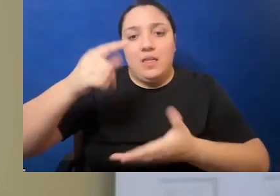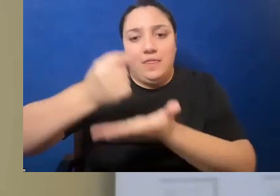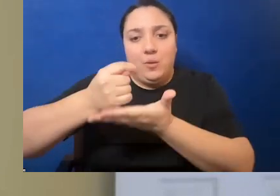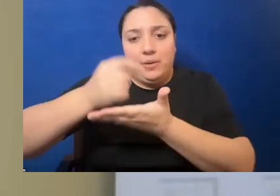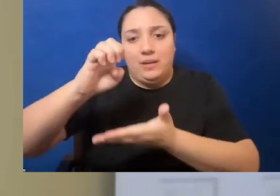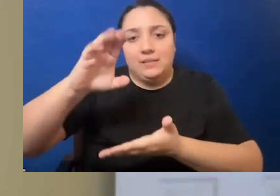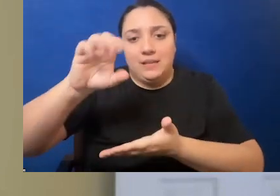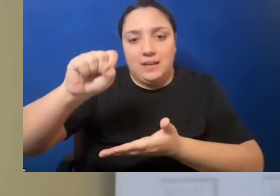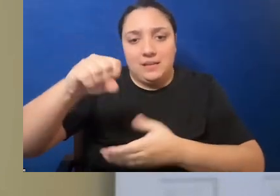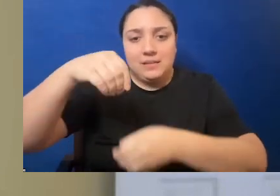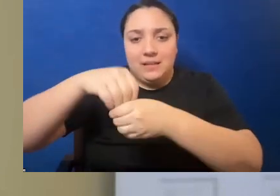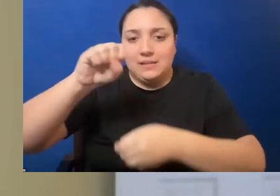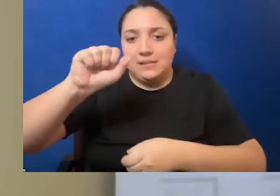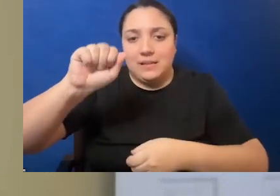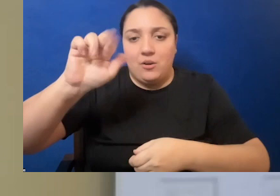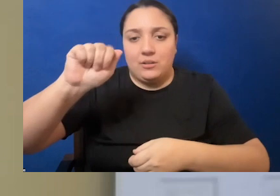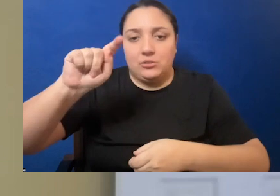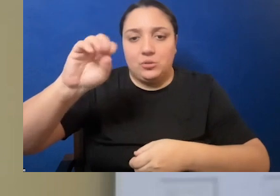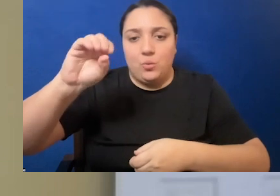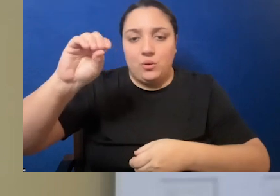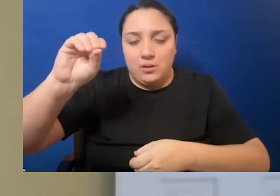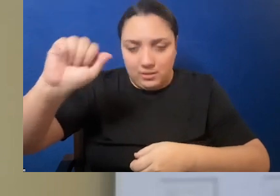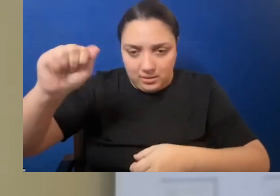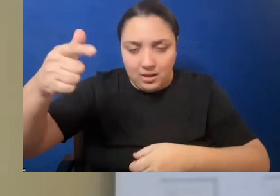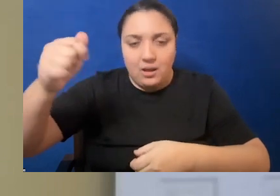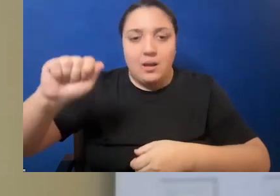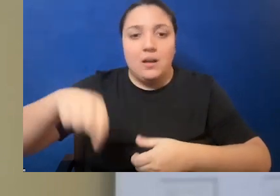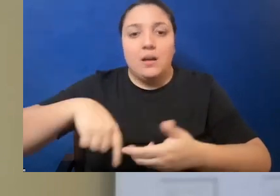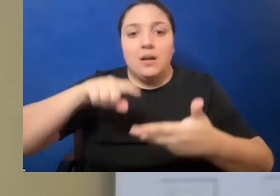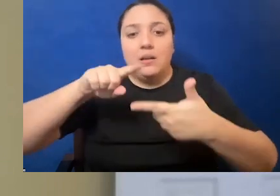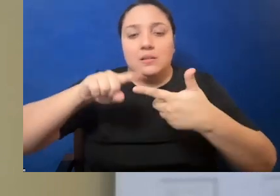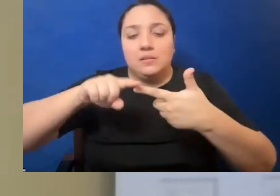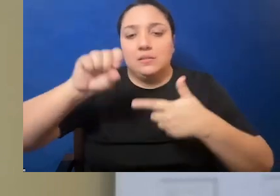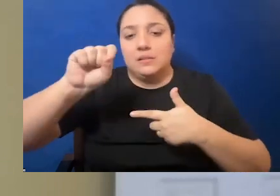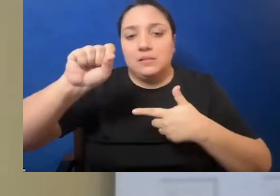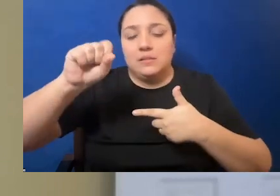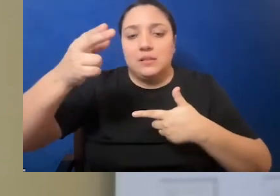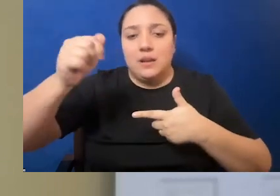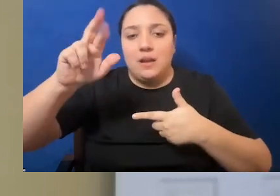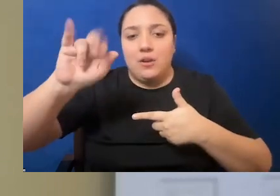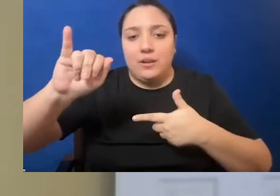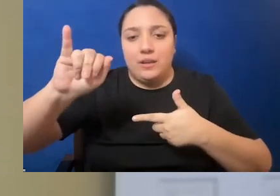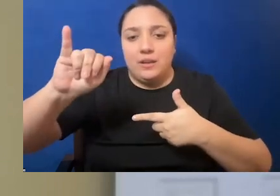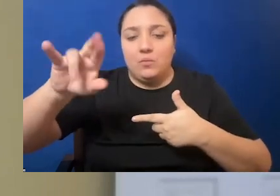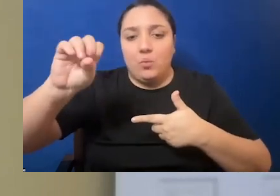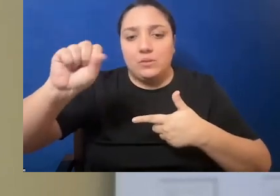THERAPIST WITH ECS. WE HAVE SHARI ROSATO THAT RETIRED FROM 11-YEAR-OLD TENURE